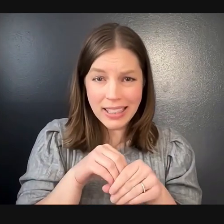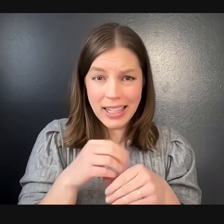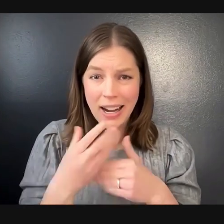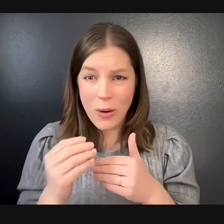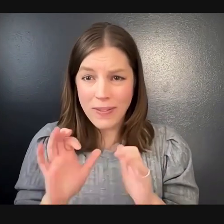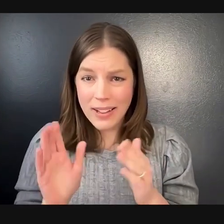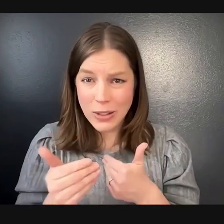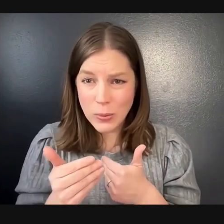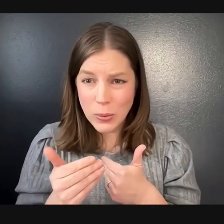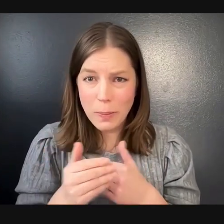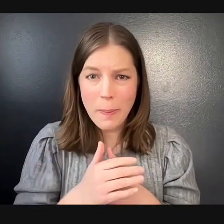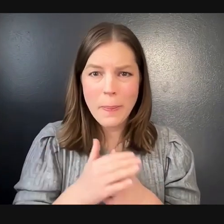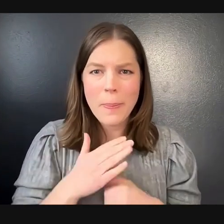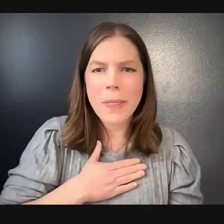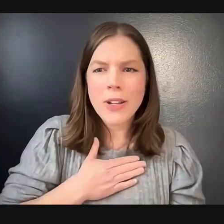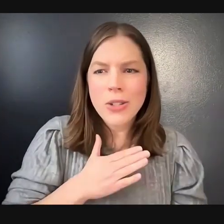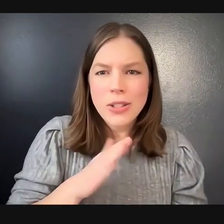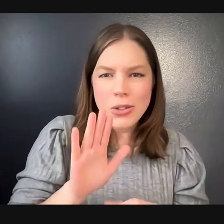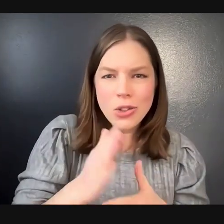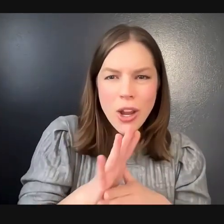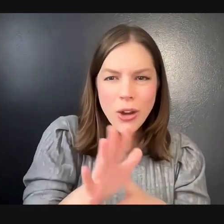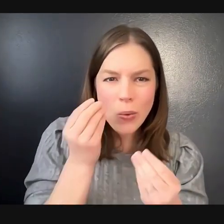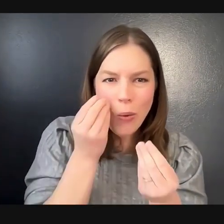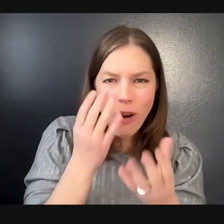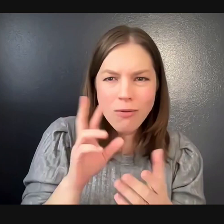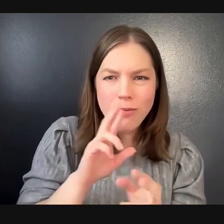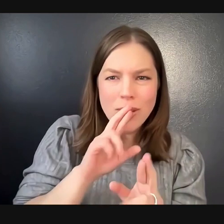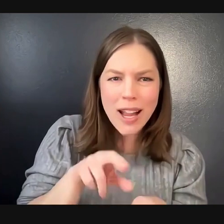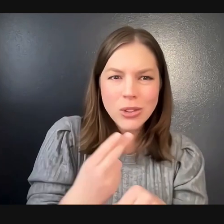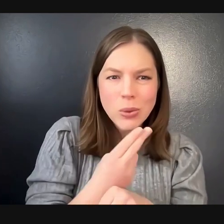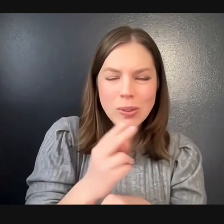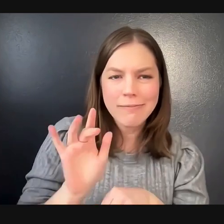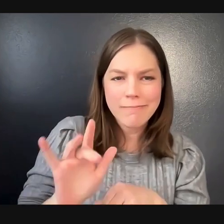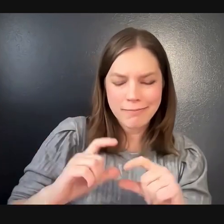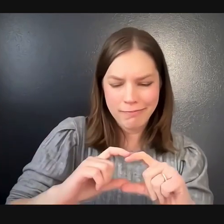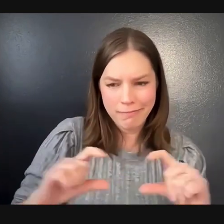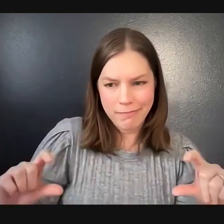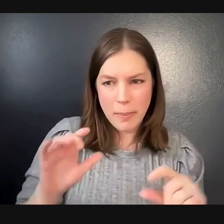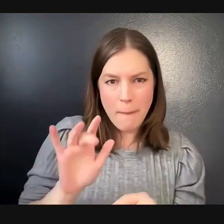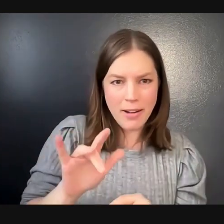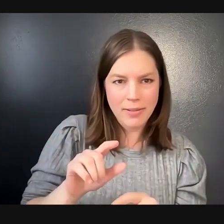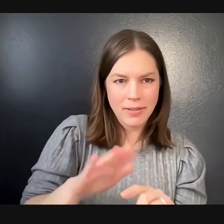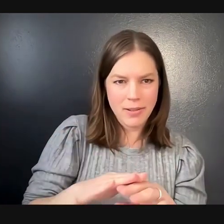and quality access in and out of the classroom? You can share your reactions using the Reaction buttons